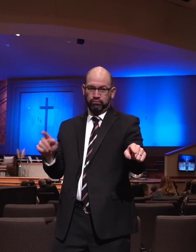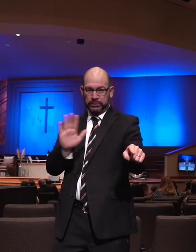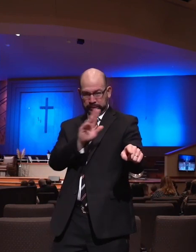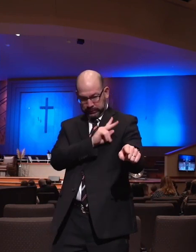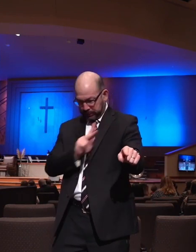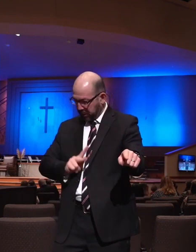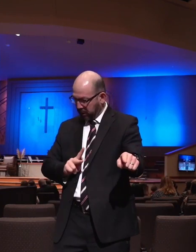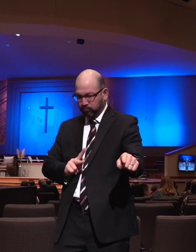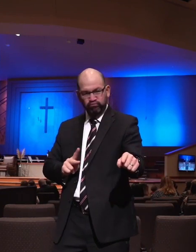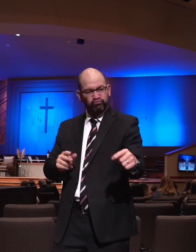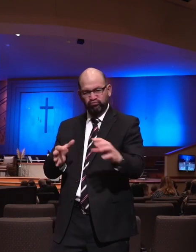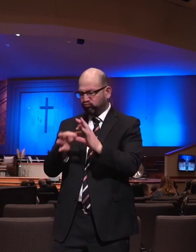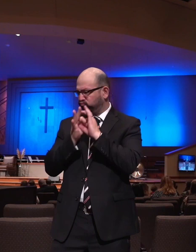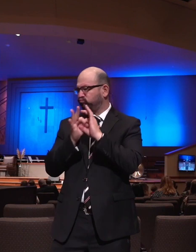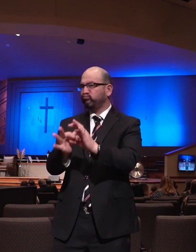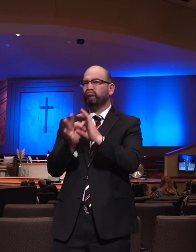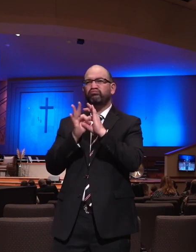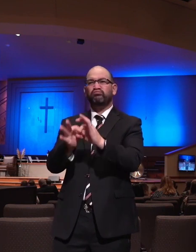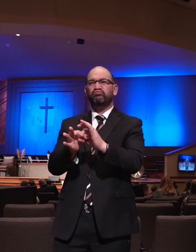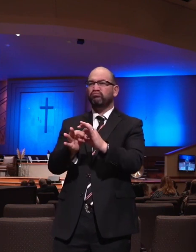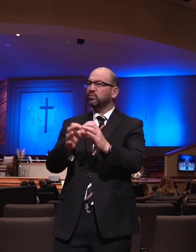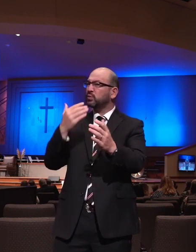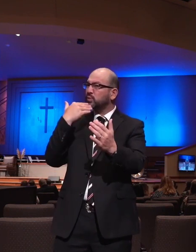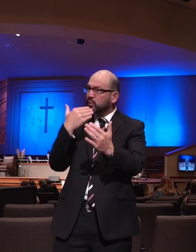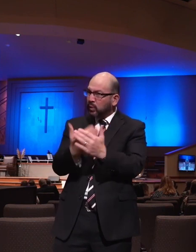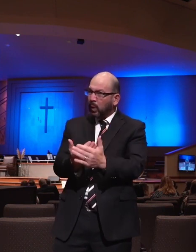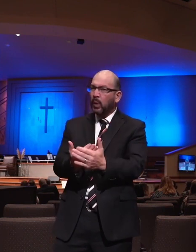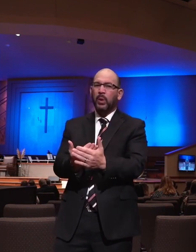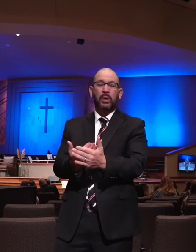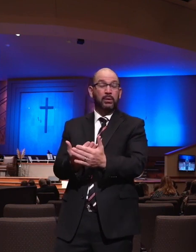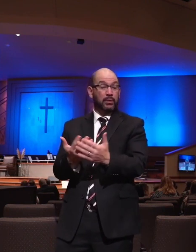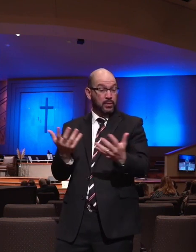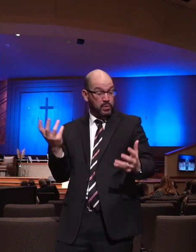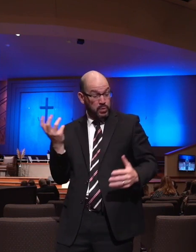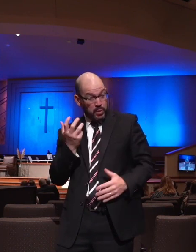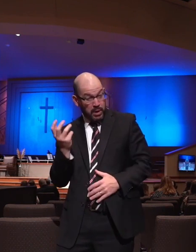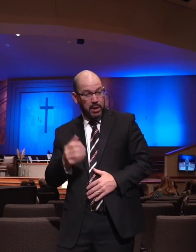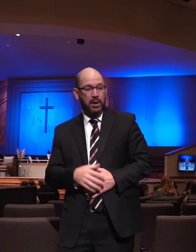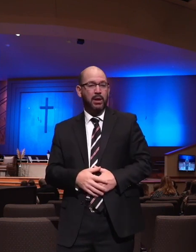his loyalty his effectiveness he was honorable he was a mighty man hey he was